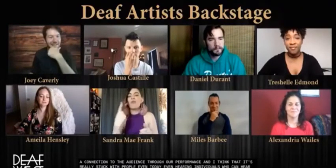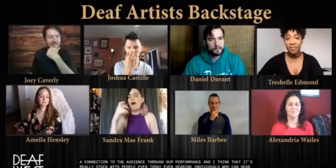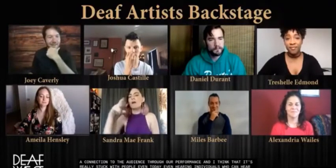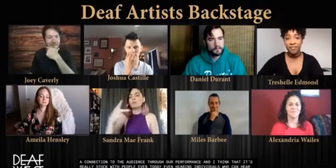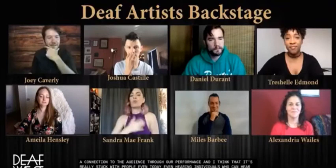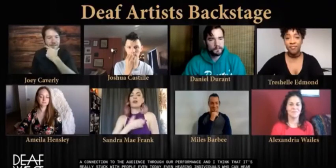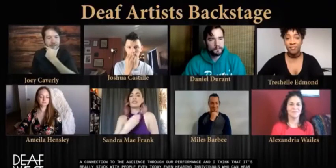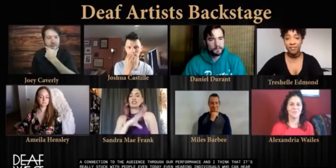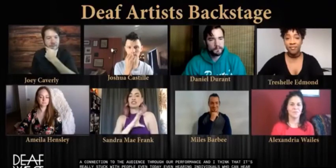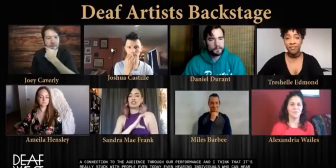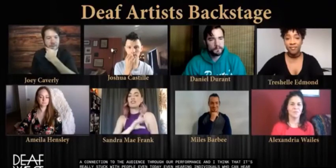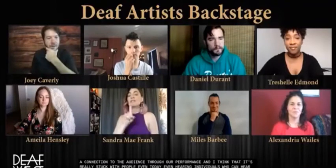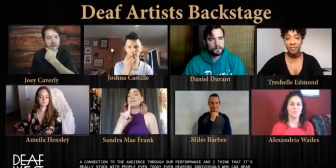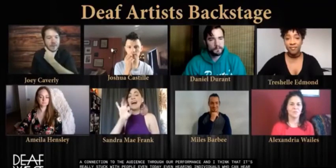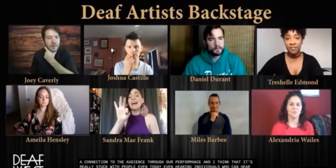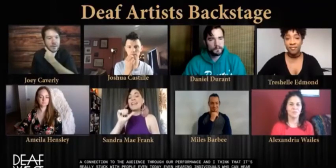“Zoey's Extraordinary Playlist”